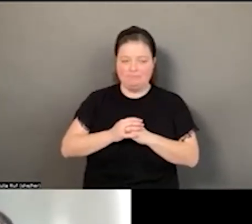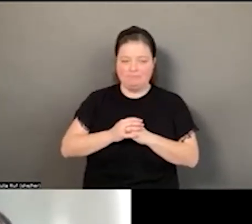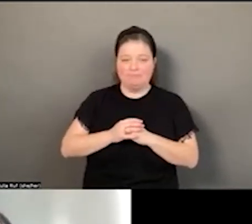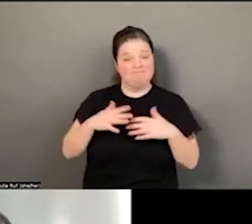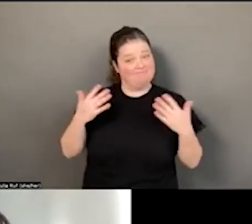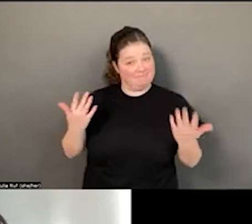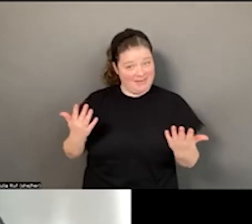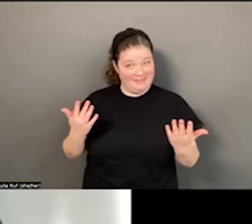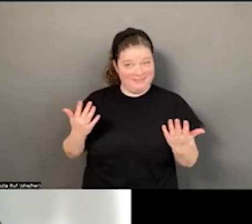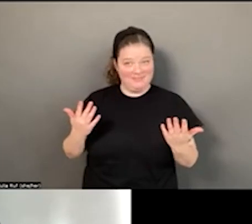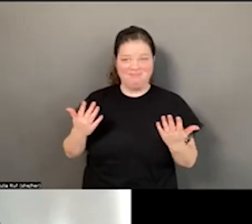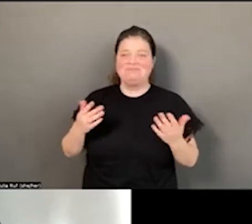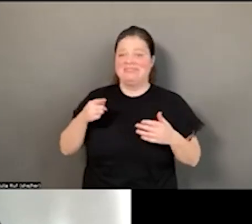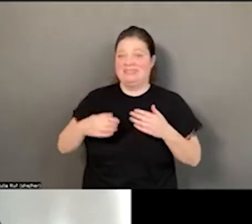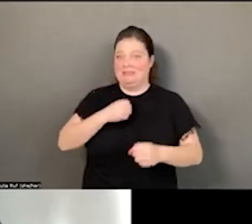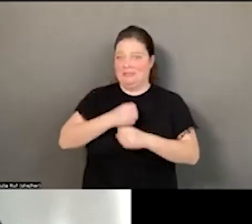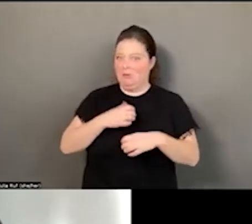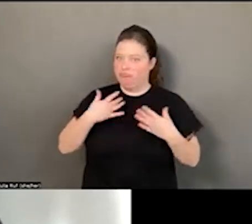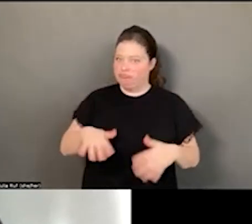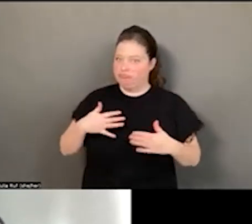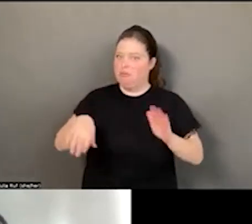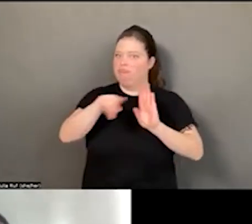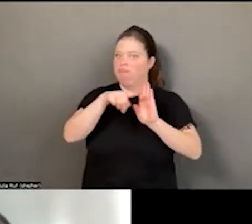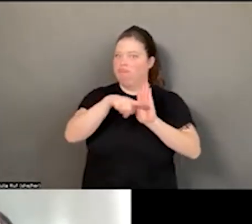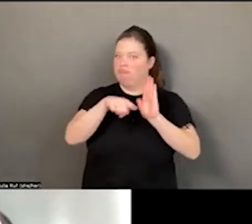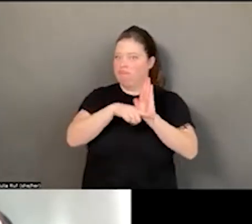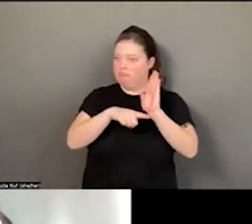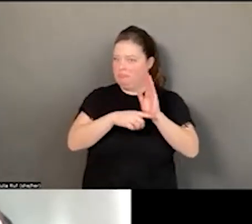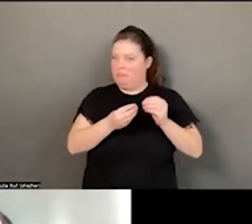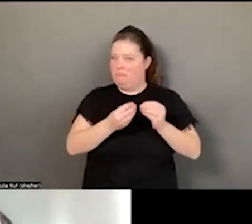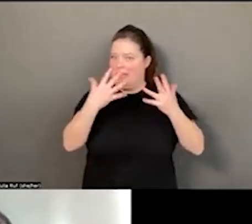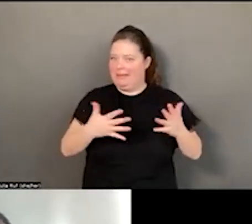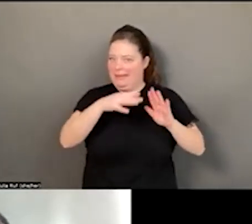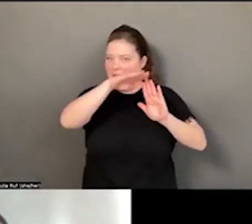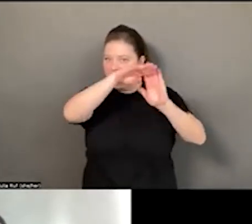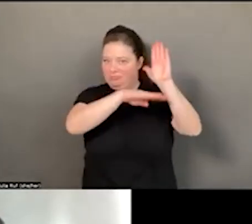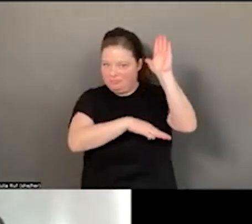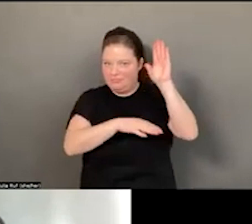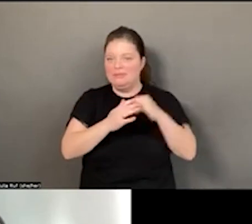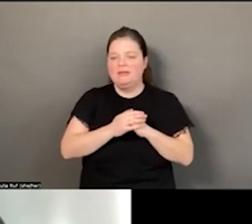this is going to be a busy year, a new legislation concerning passengers